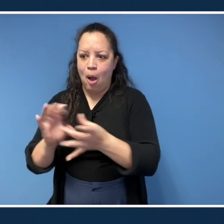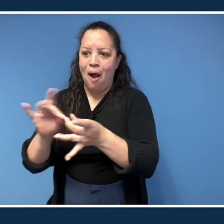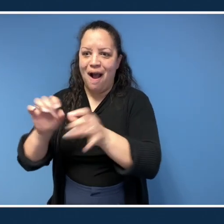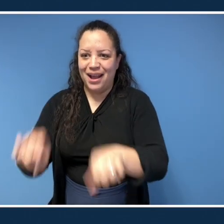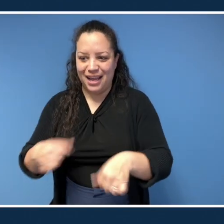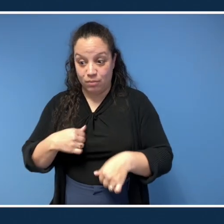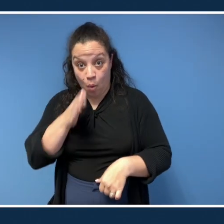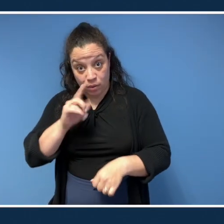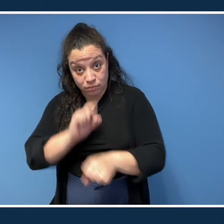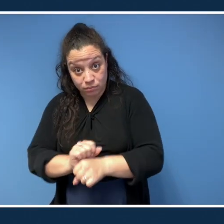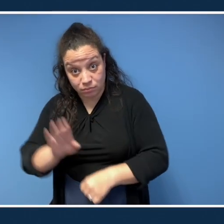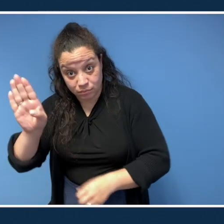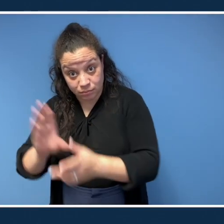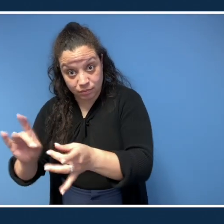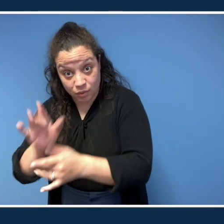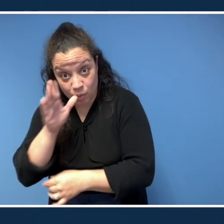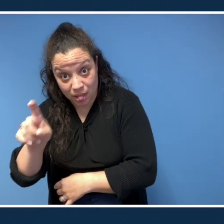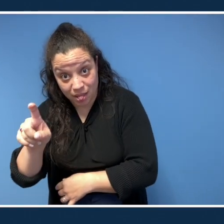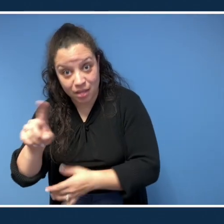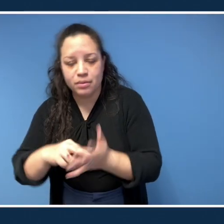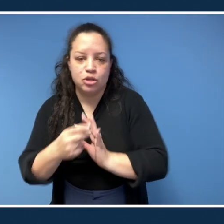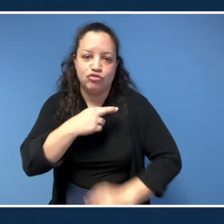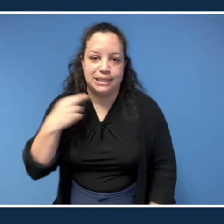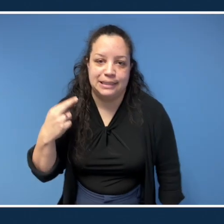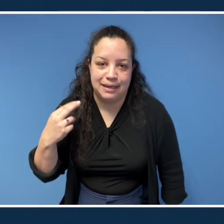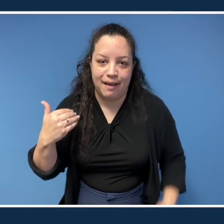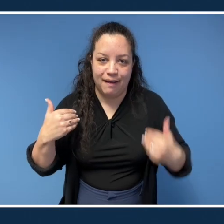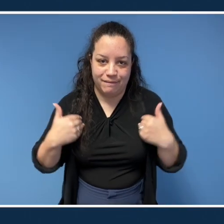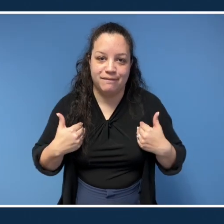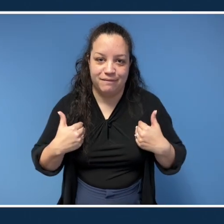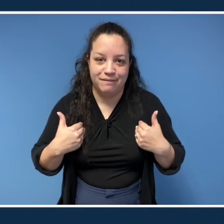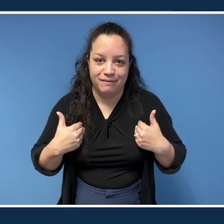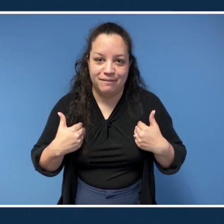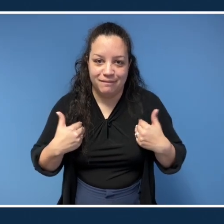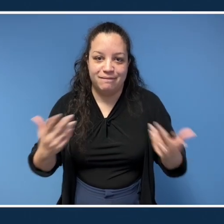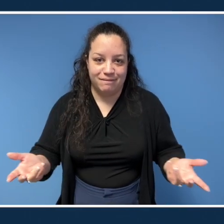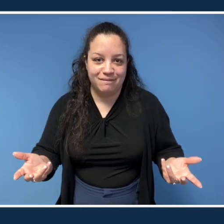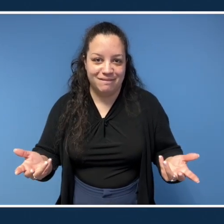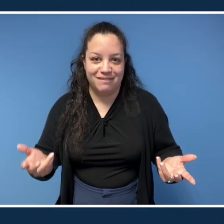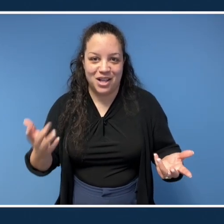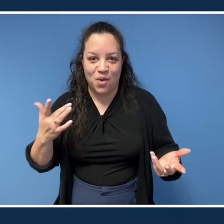are you speaking up? So there's also risk for allies as well, too, because they're going against the status